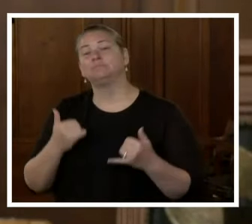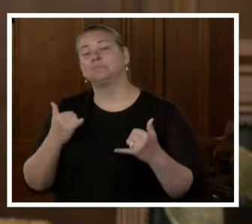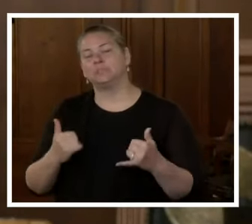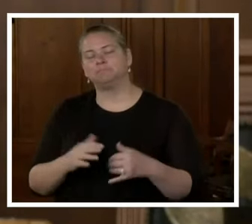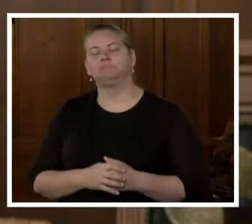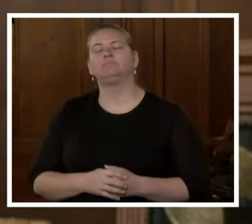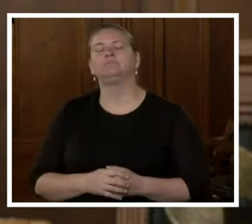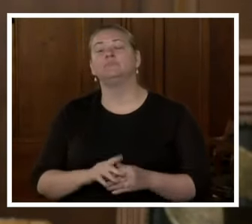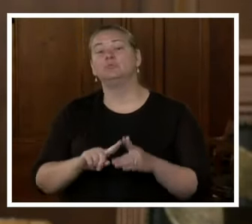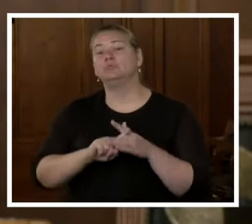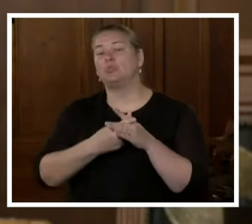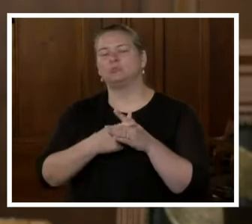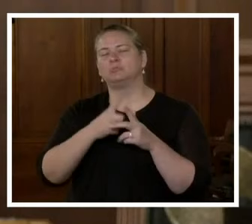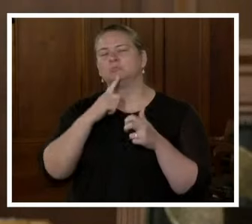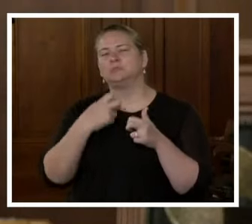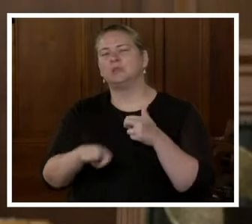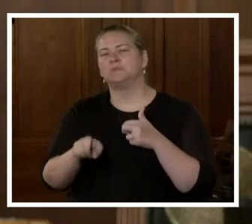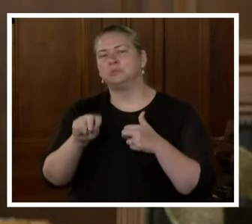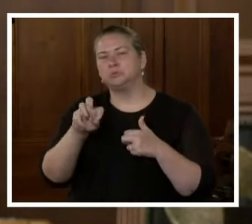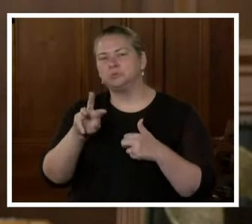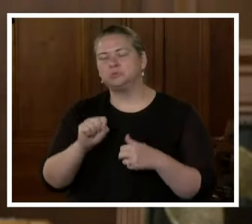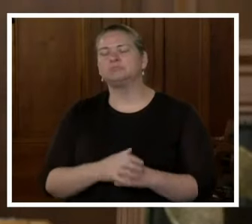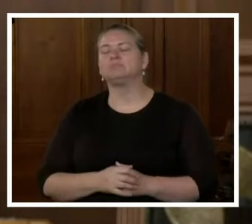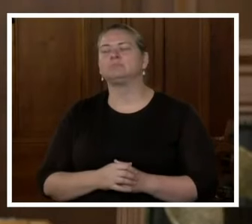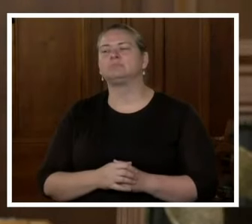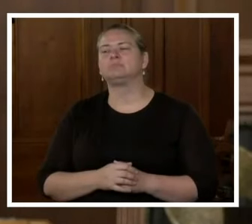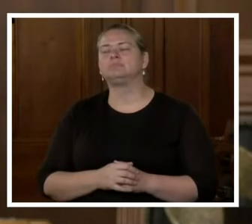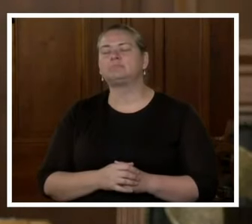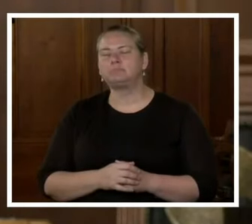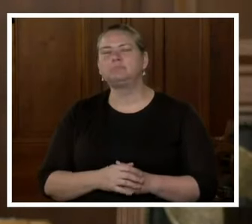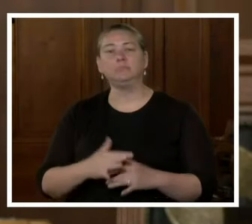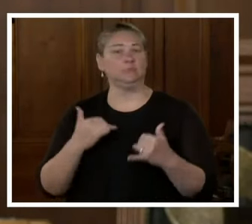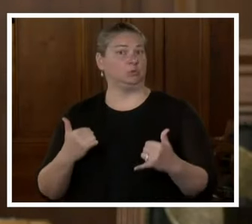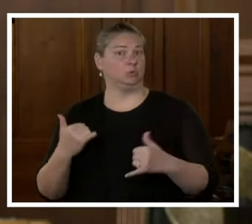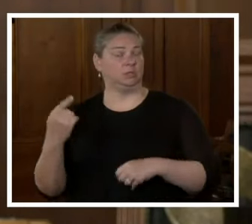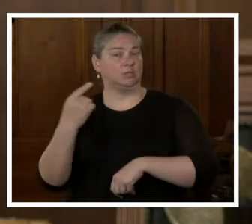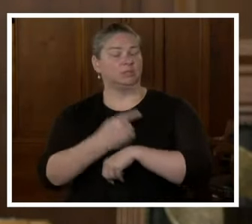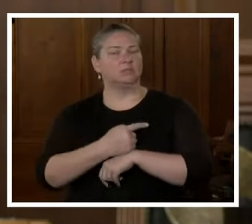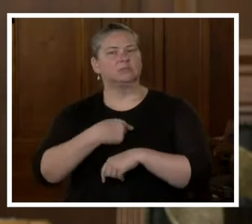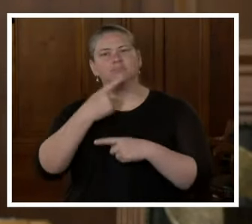FATHER OF TWO KIDS, ONE OF WHICH